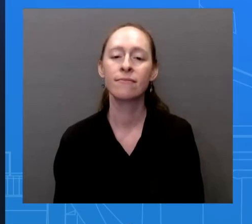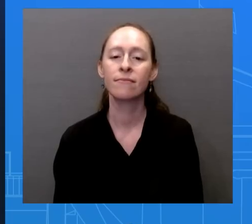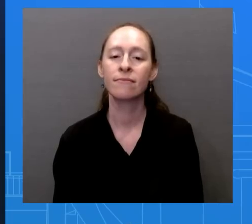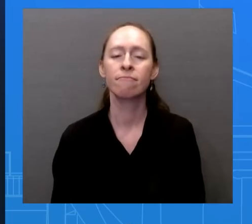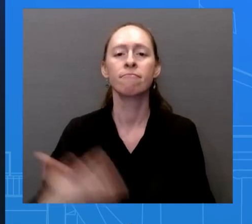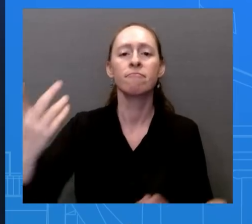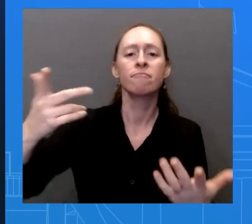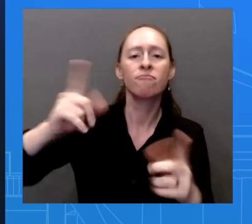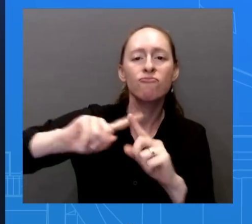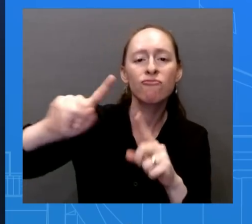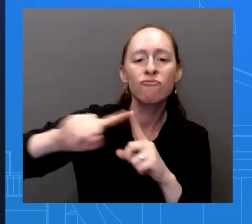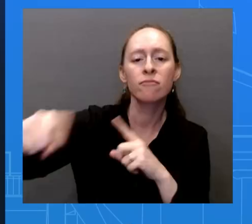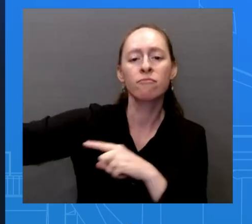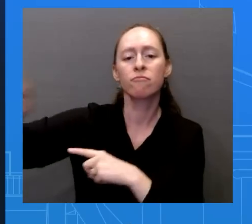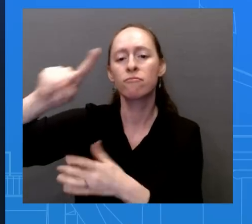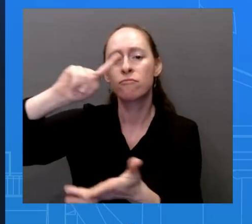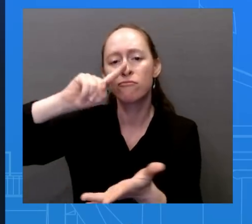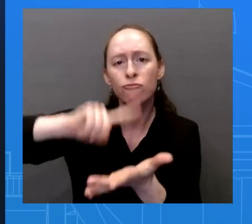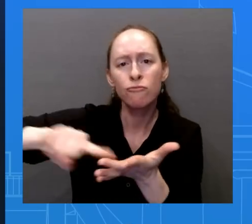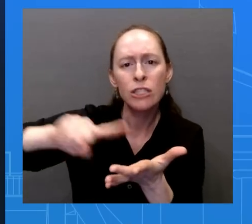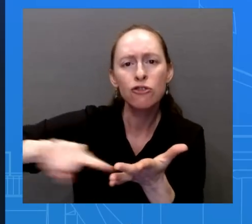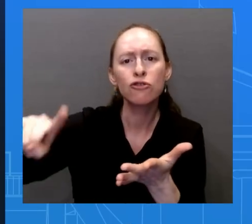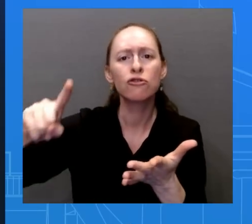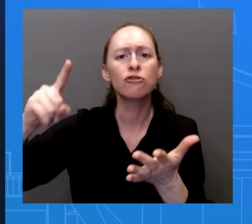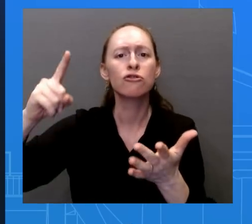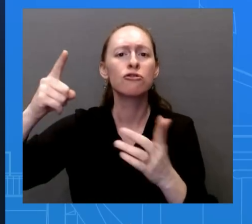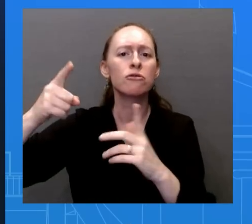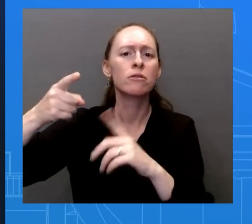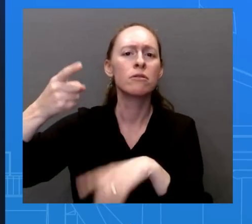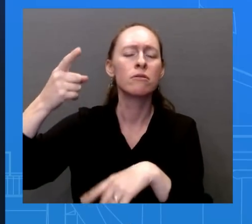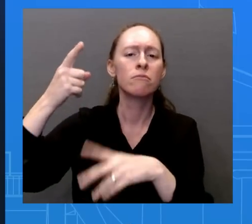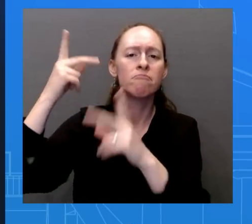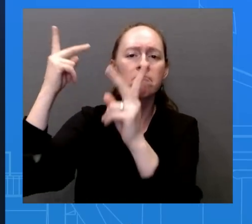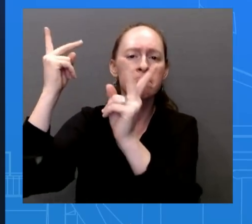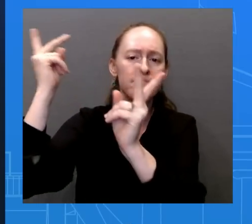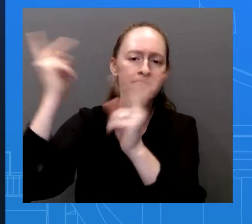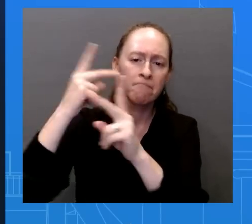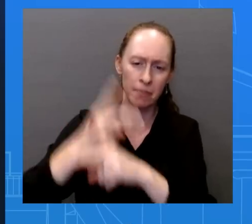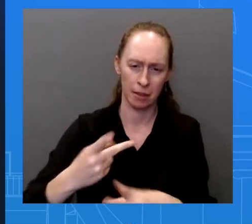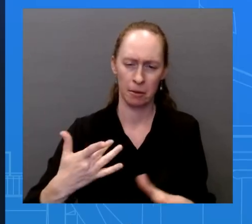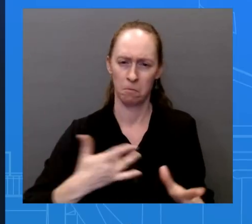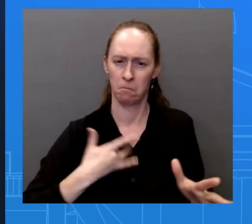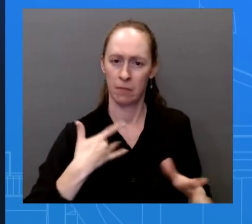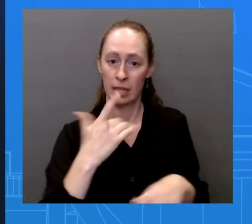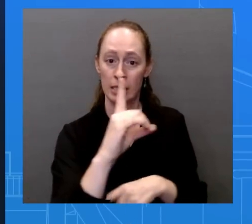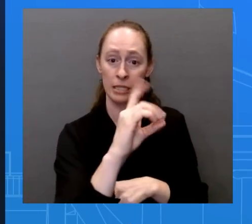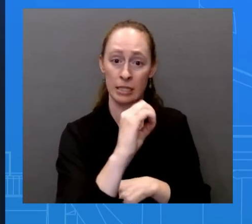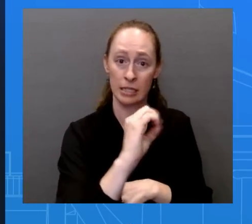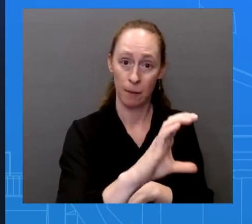That's what we saw the last couple of winters, so that's not surprising. In terms of when is a good time to get vaccinated, I've been very clear about this: